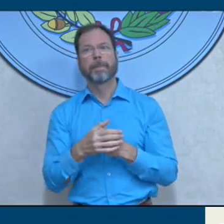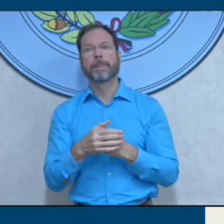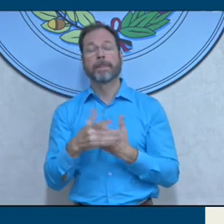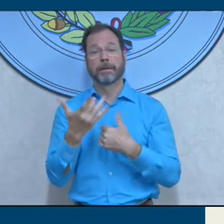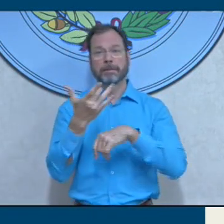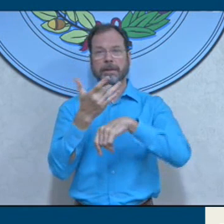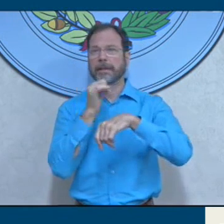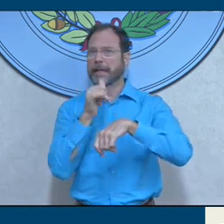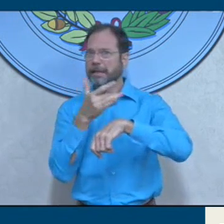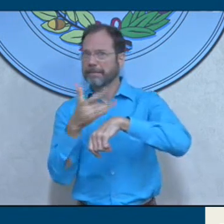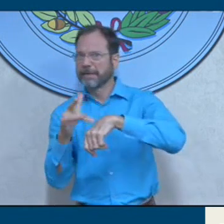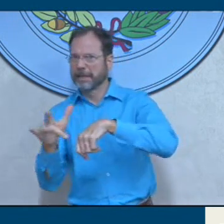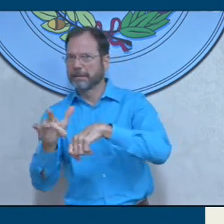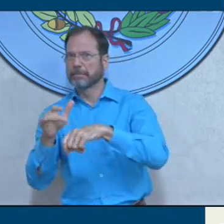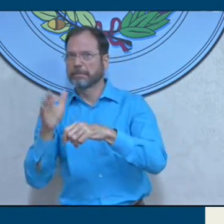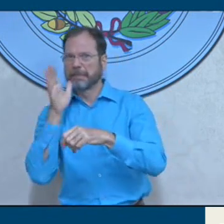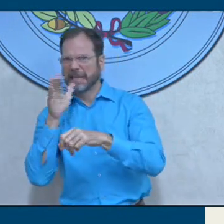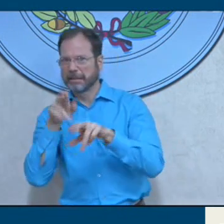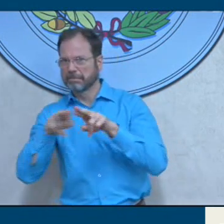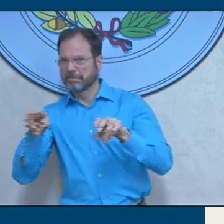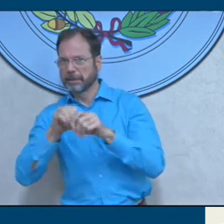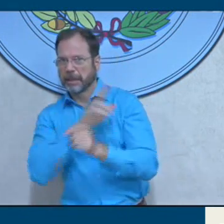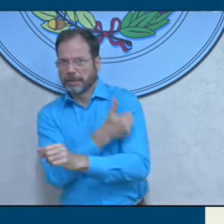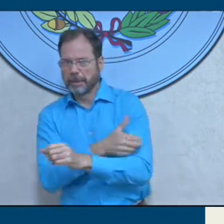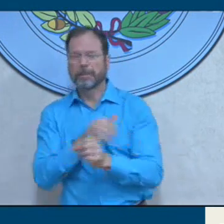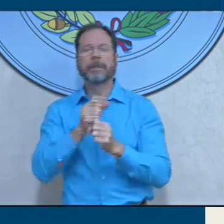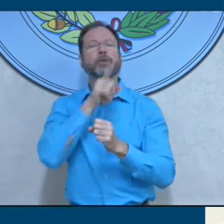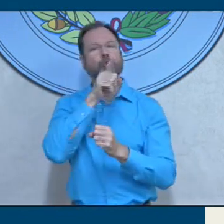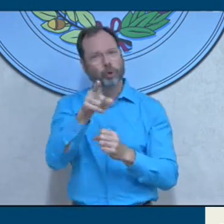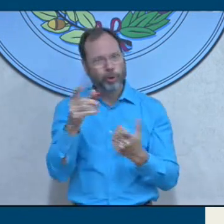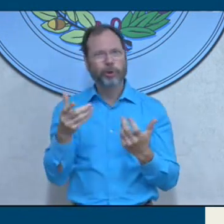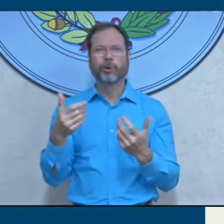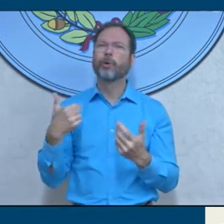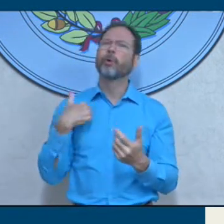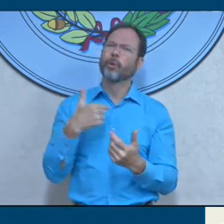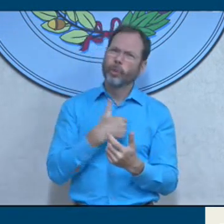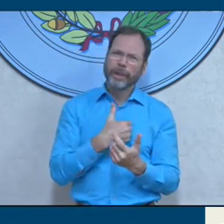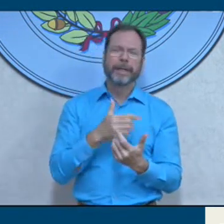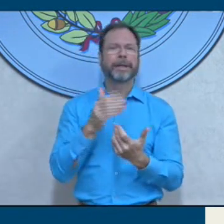MINDS OF A LOT OF PEOPLE IN THE STATE IS THE ISSUE ABOUT